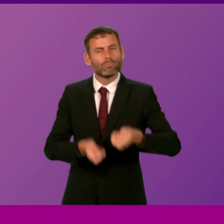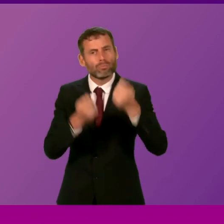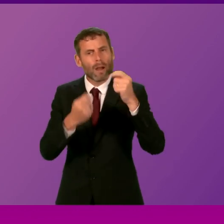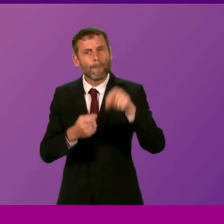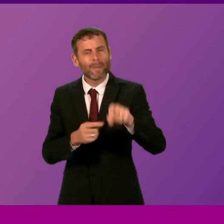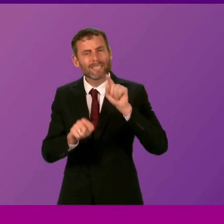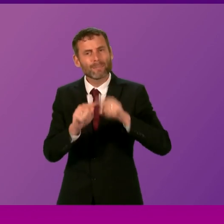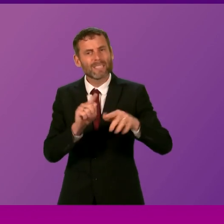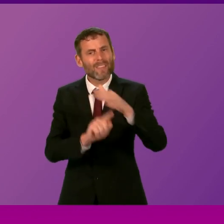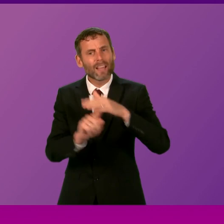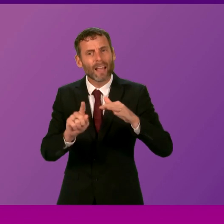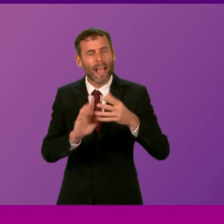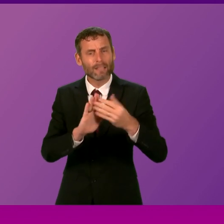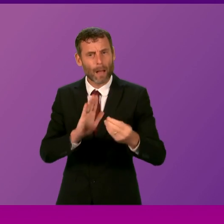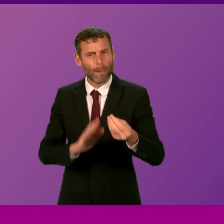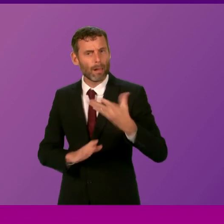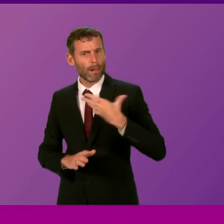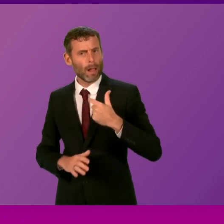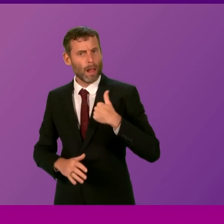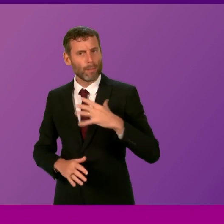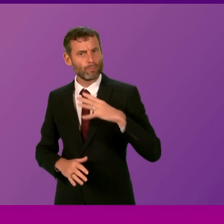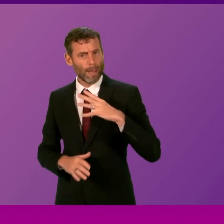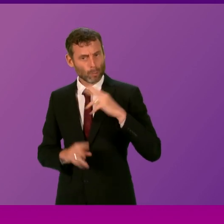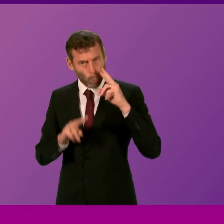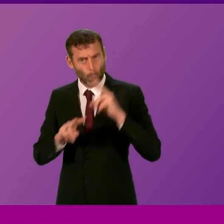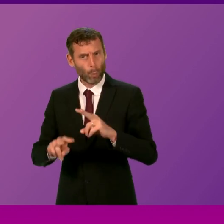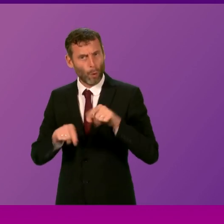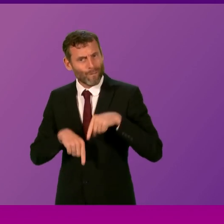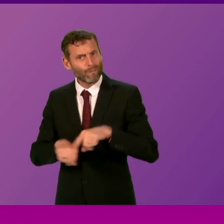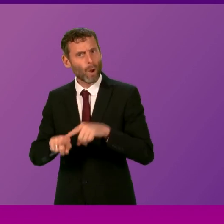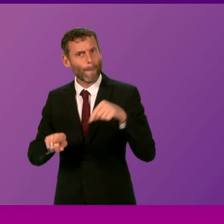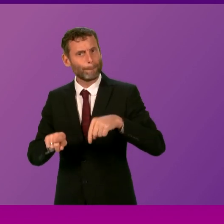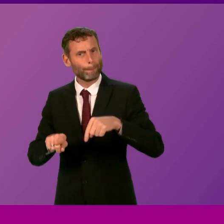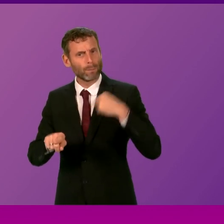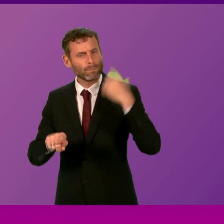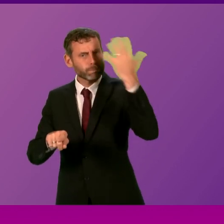to me with those details, that is certainly something that we can raise with the council,